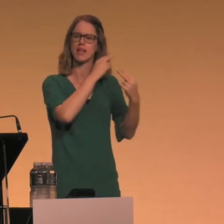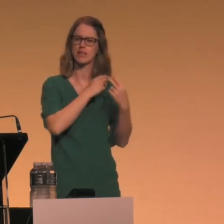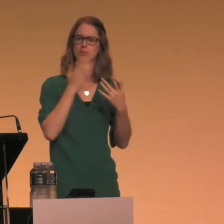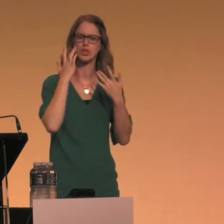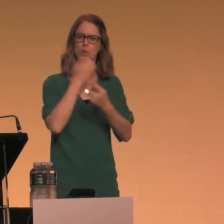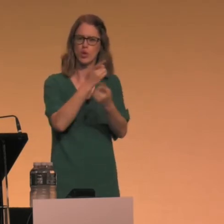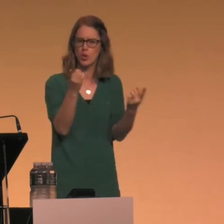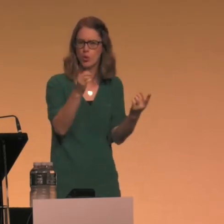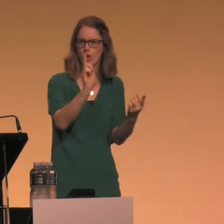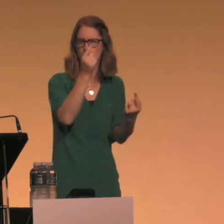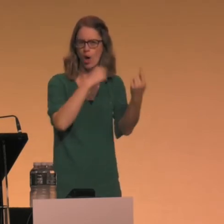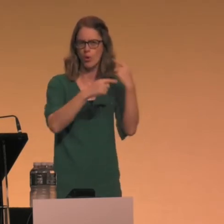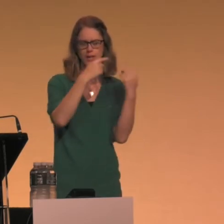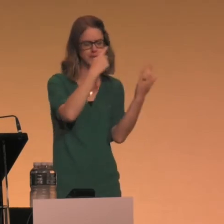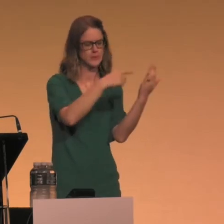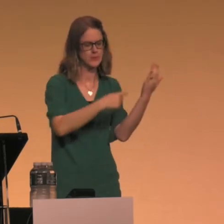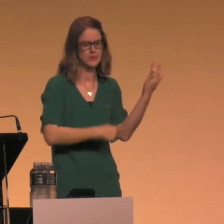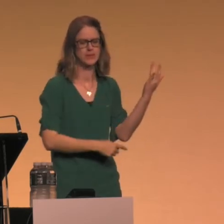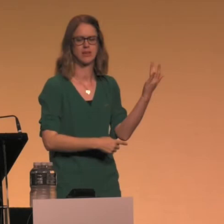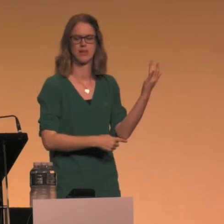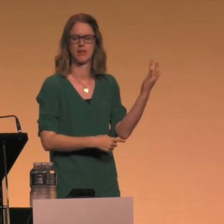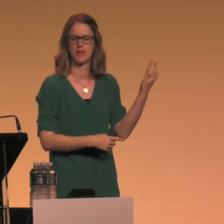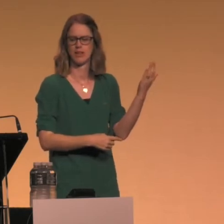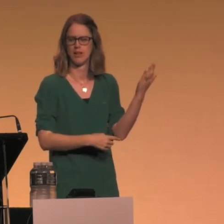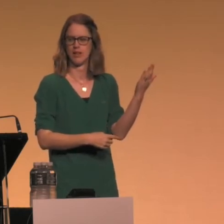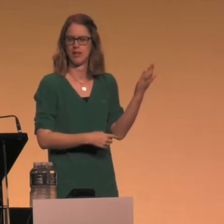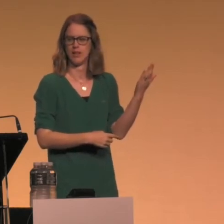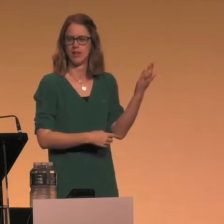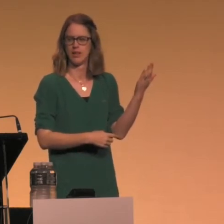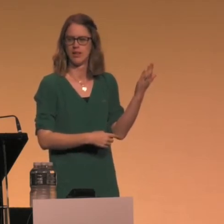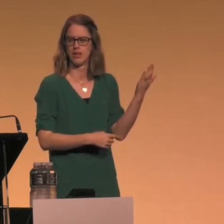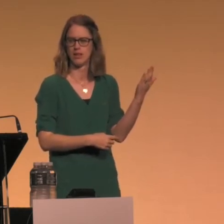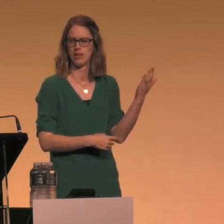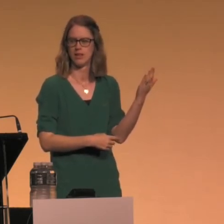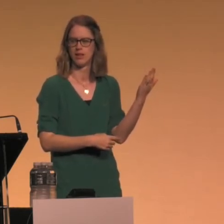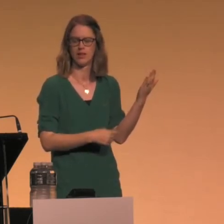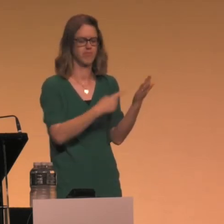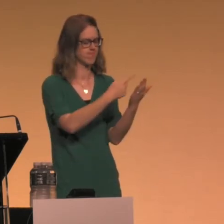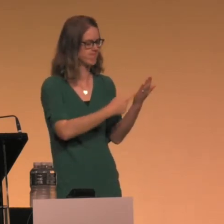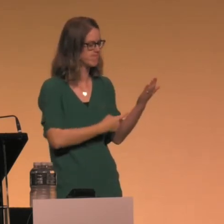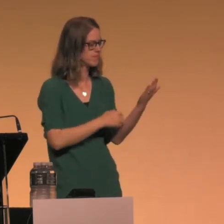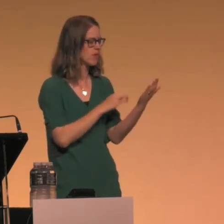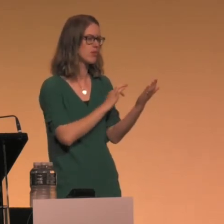told us is not working as well as it could within the system.